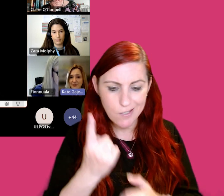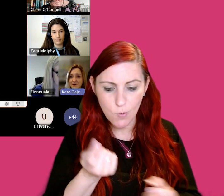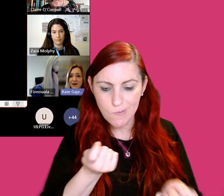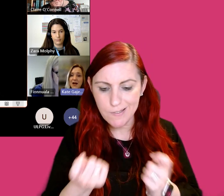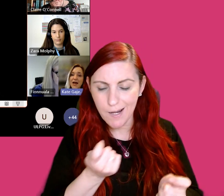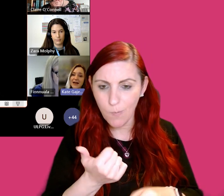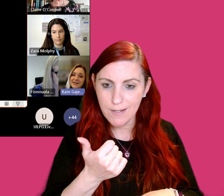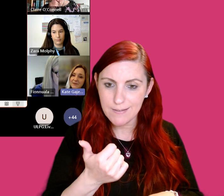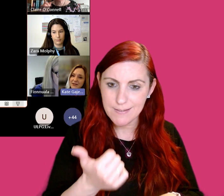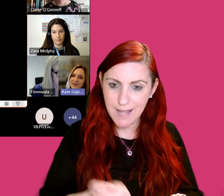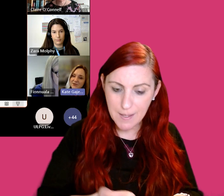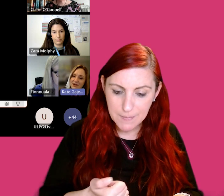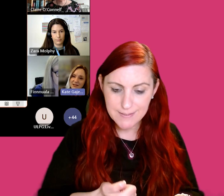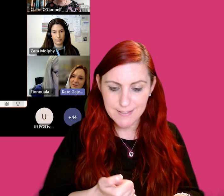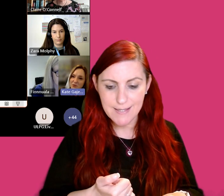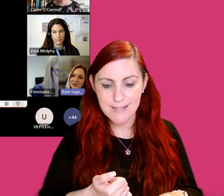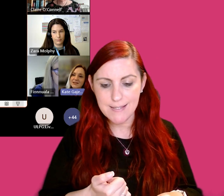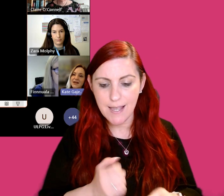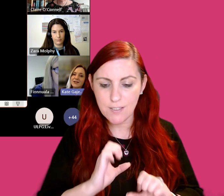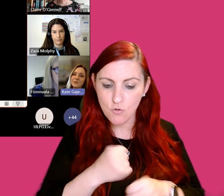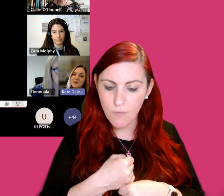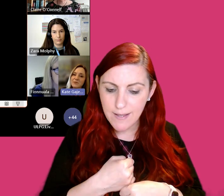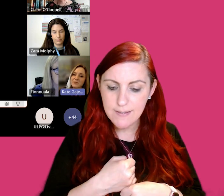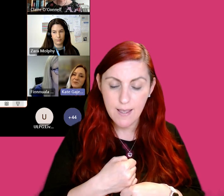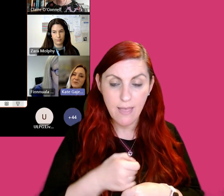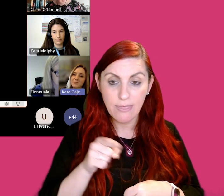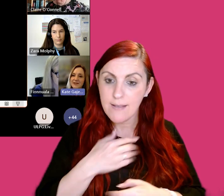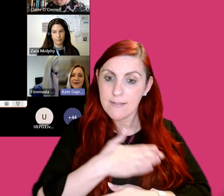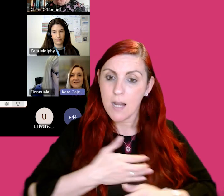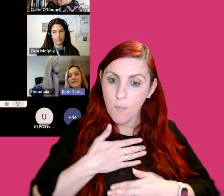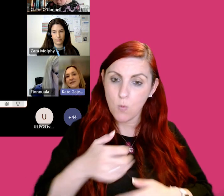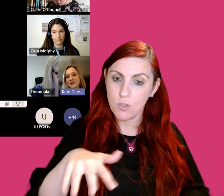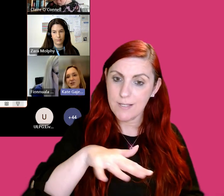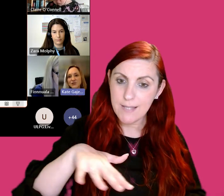in people and diabetes distress is an emotional state where people experience uh feelings such